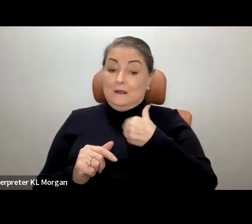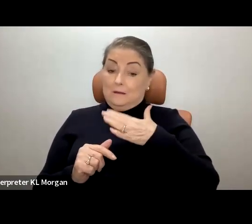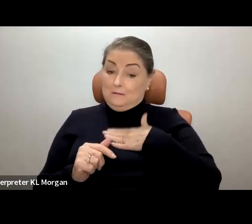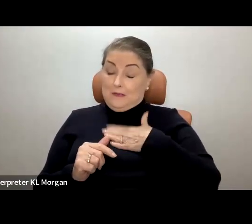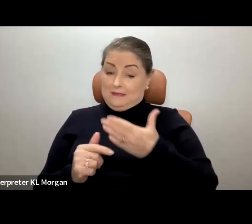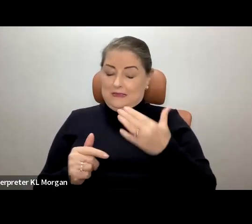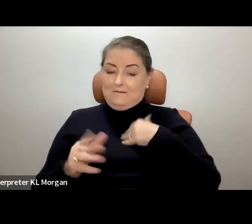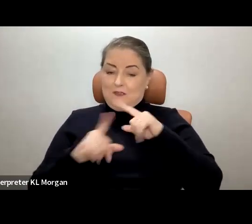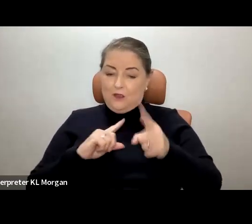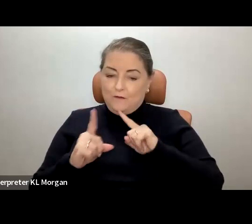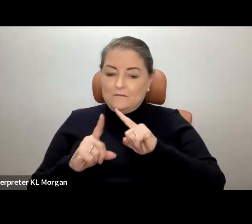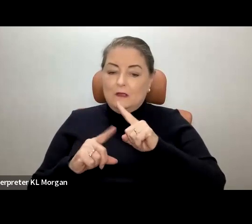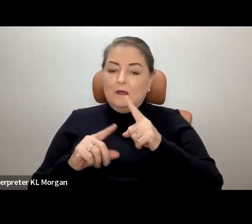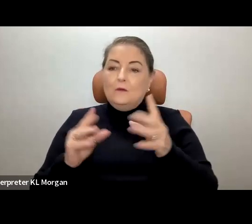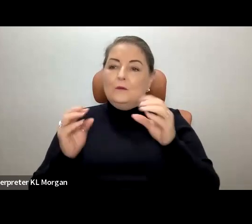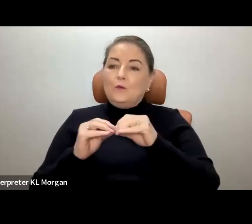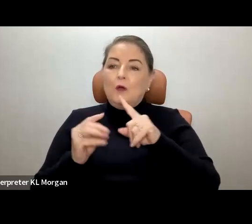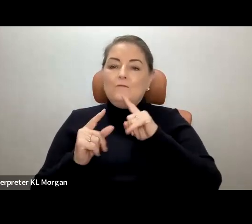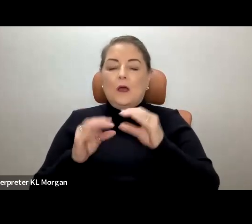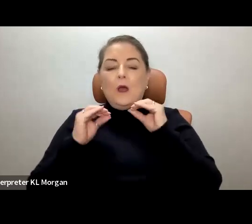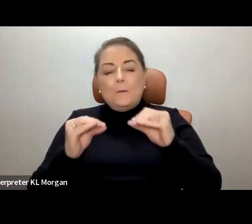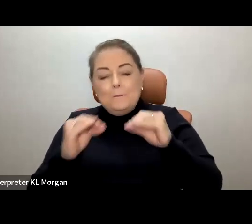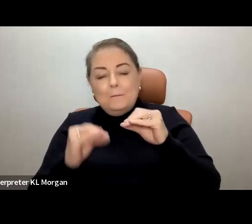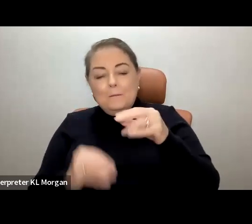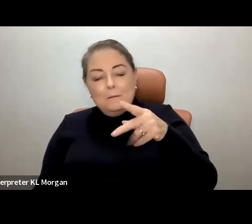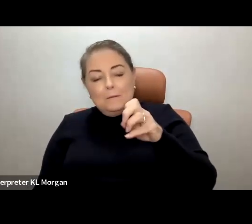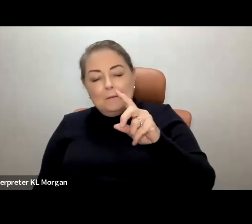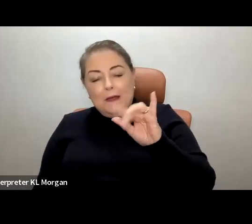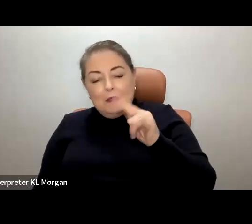conversation from more or less a pedagogical point of view, about